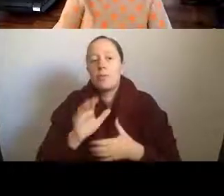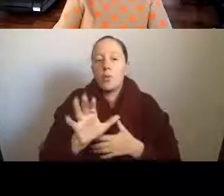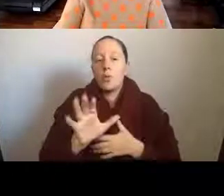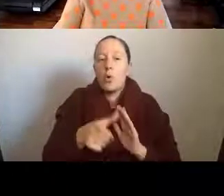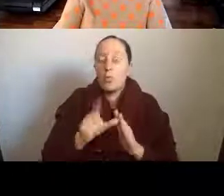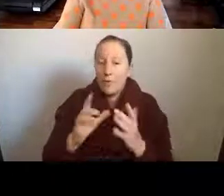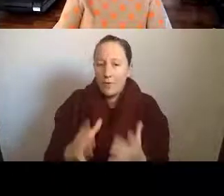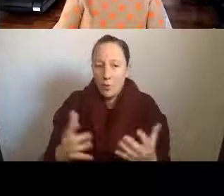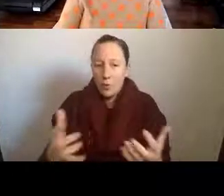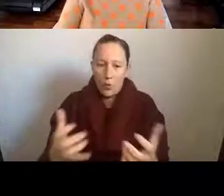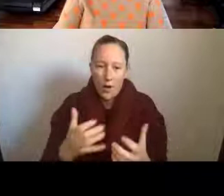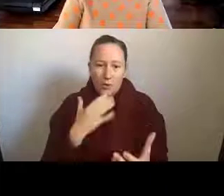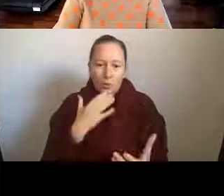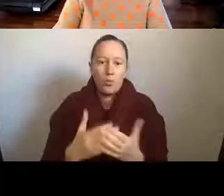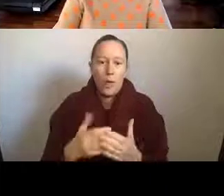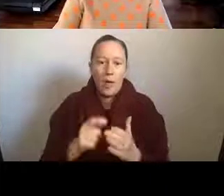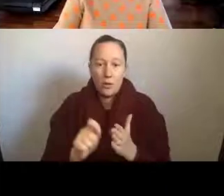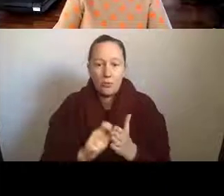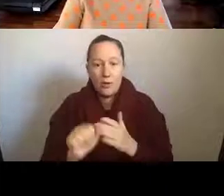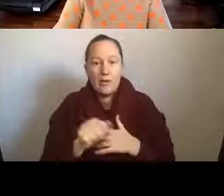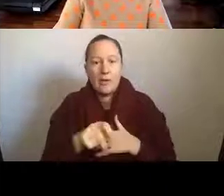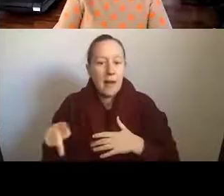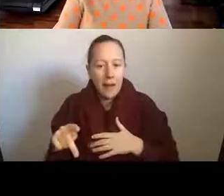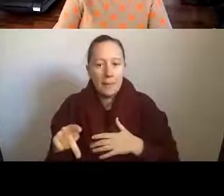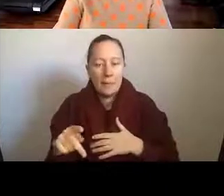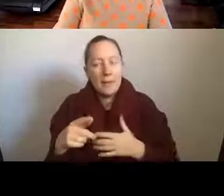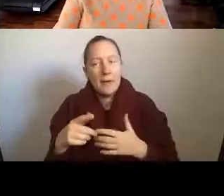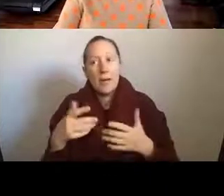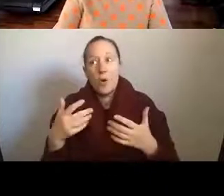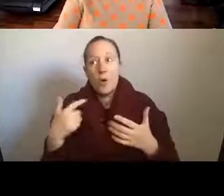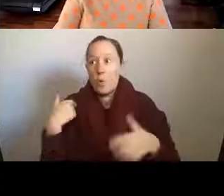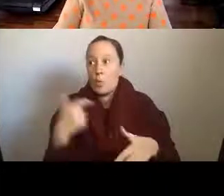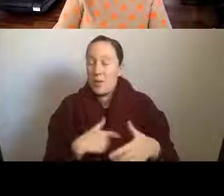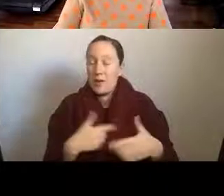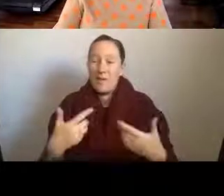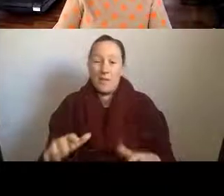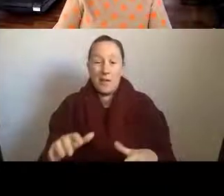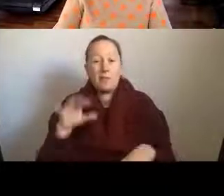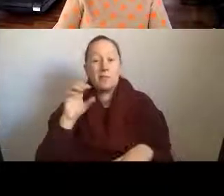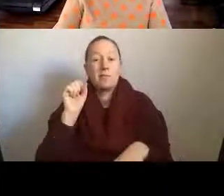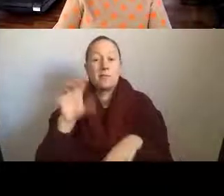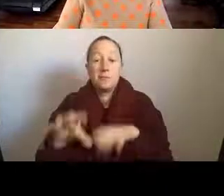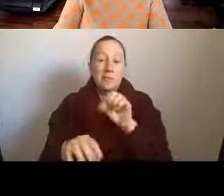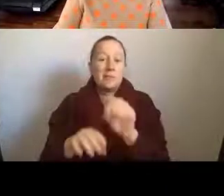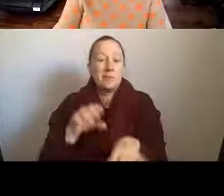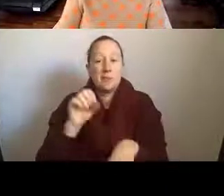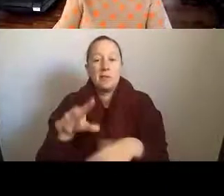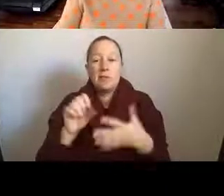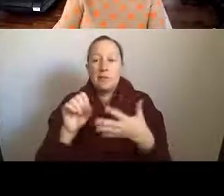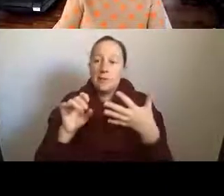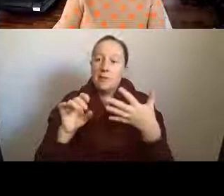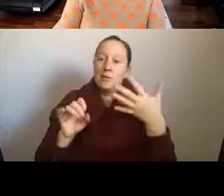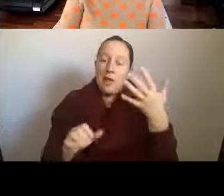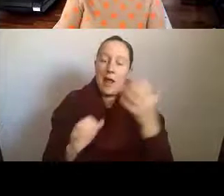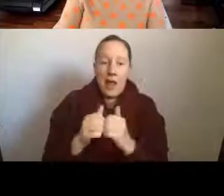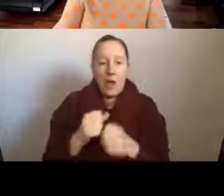about how to put together a good application. It's important, I think, to remember that reviewers are just like you, right?